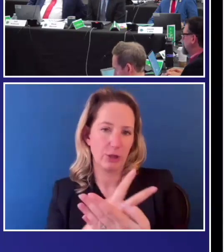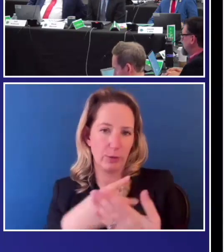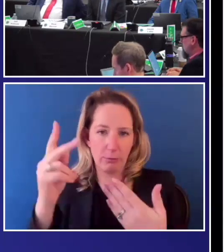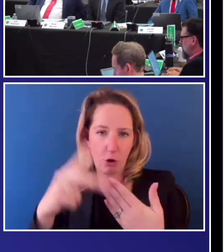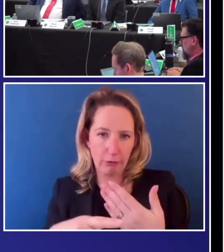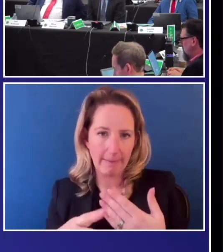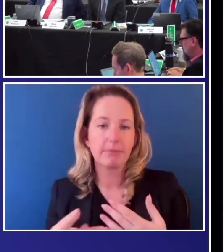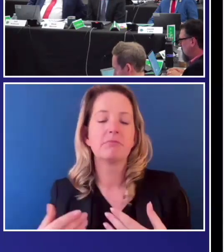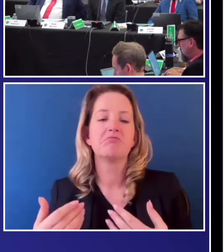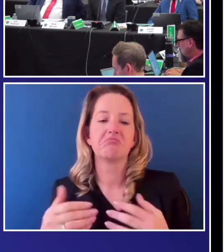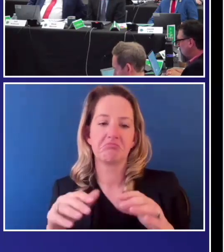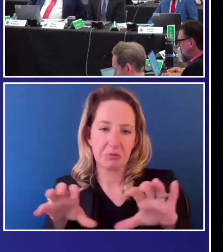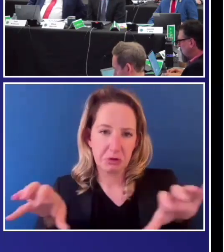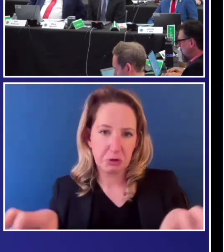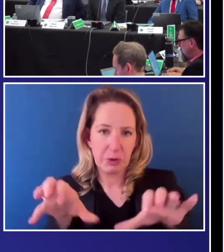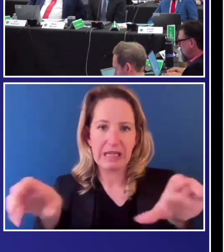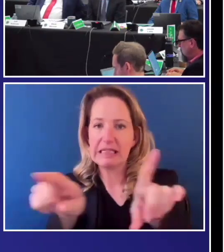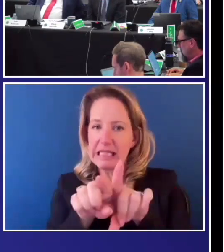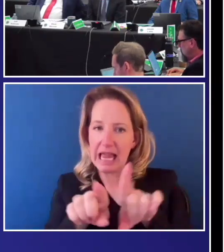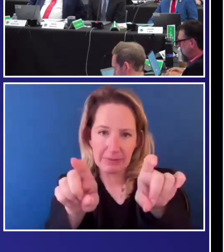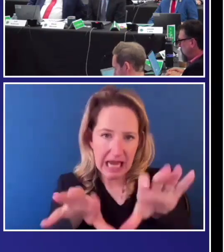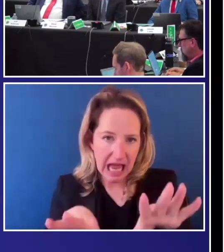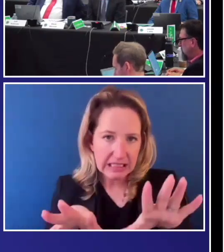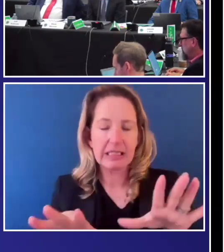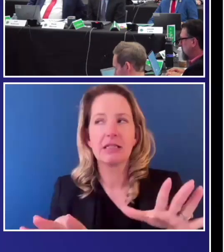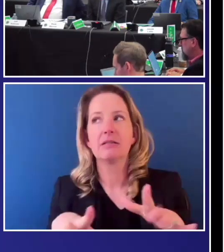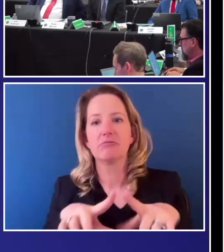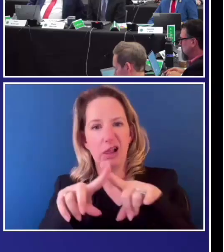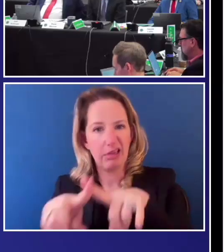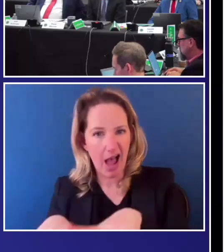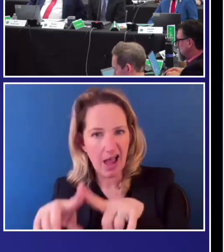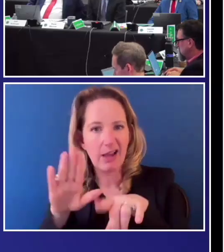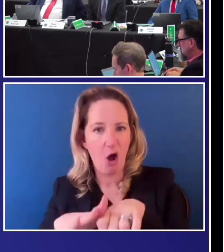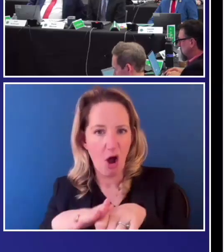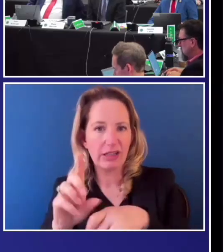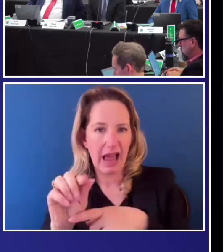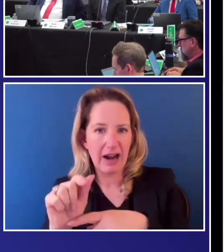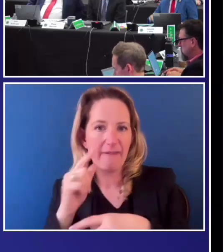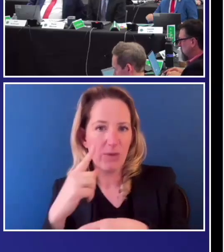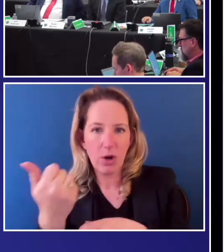But we are relying on the data in Puerto Rico for the in-state students, but I'll go through it.